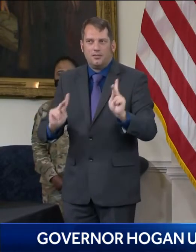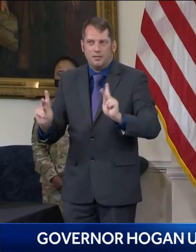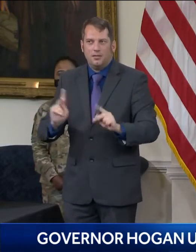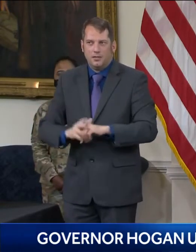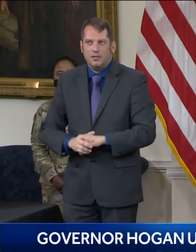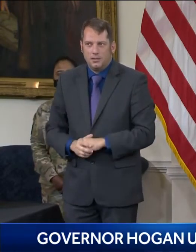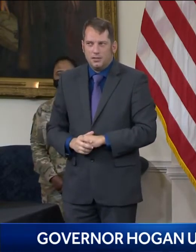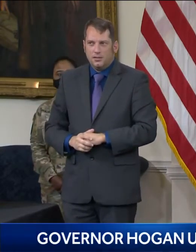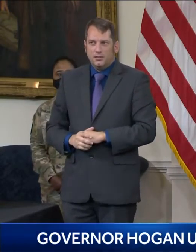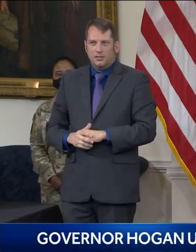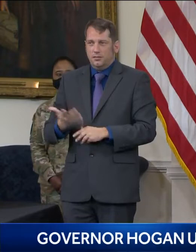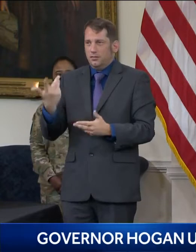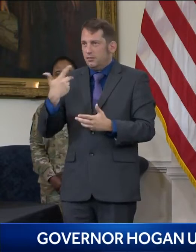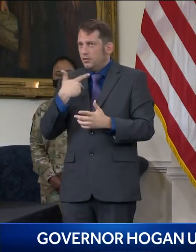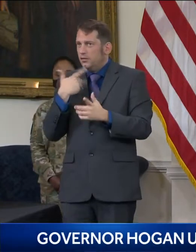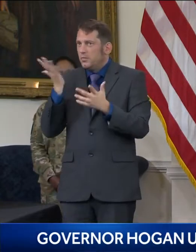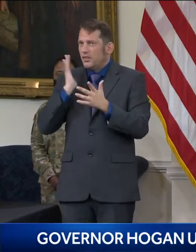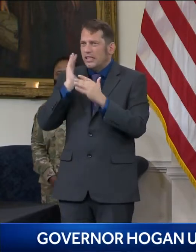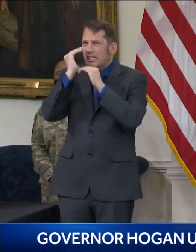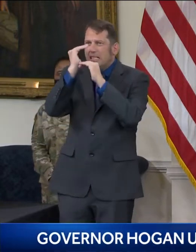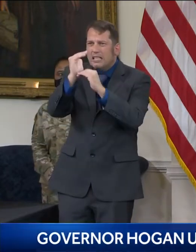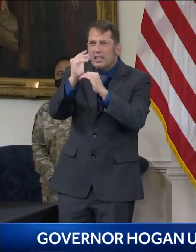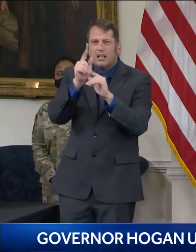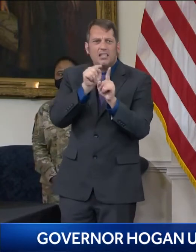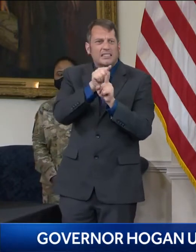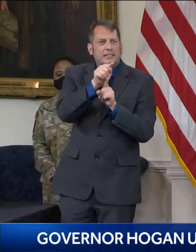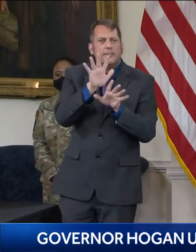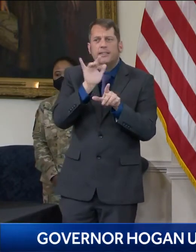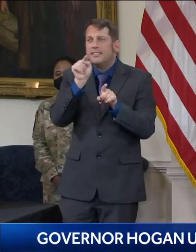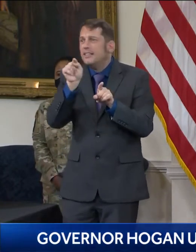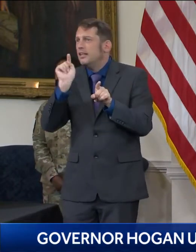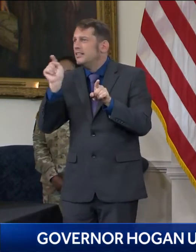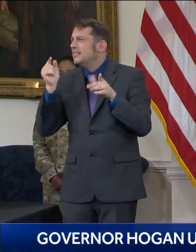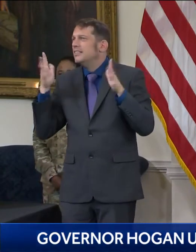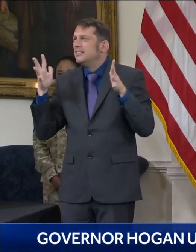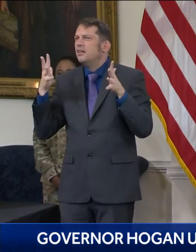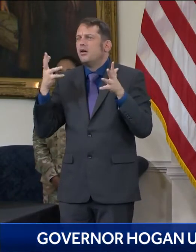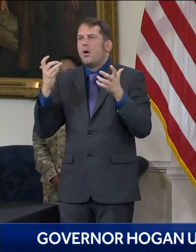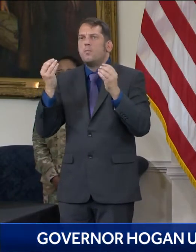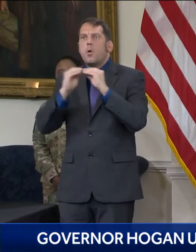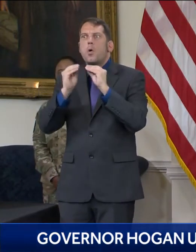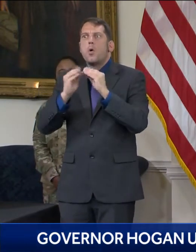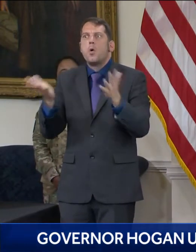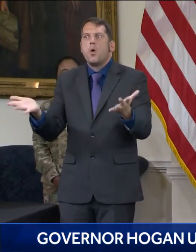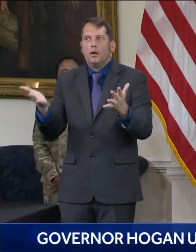EVERY DAY. BECAUSE WE HAVE OPENED UP SO MANY OPPORTUNITIES BECAUSE NOW